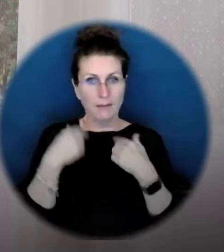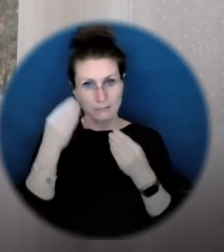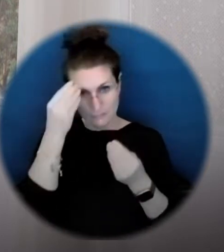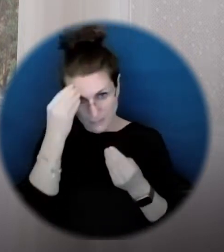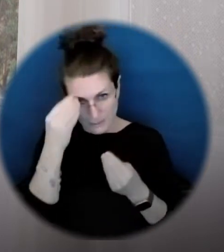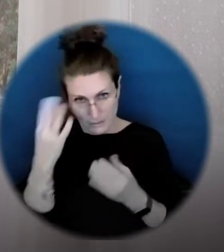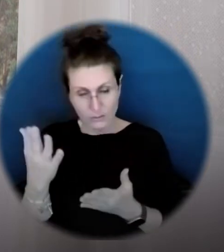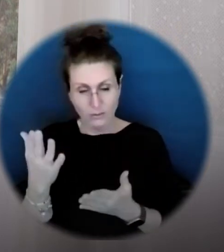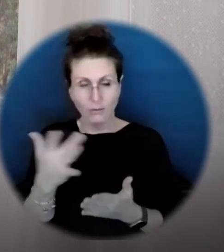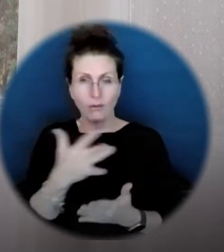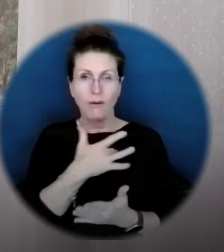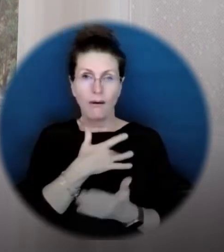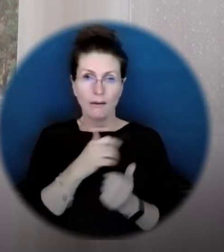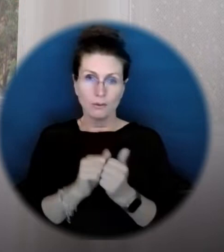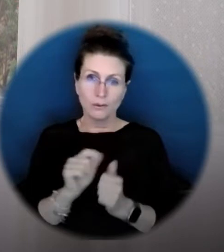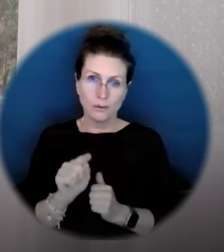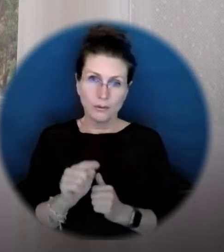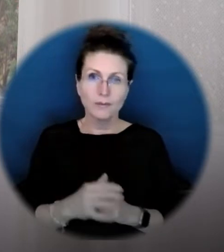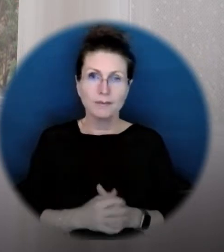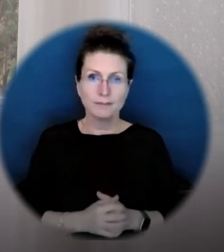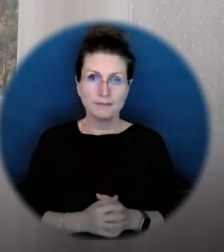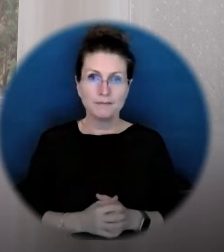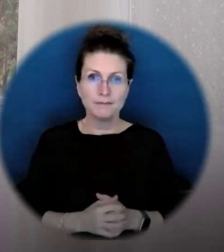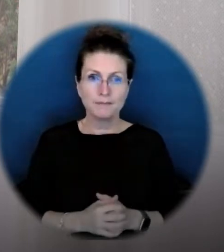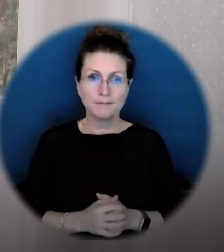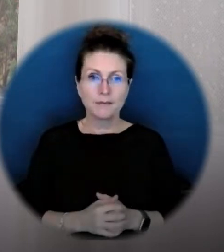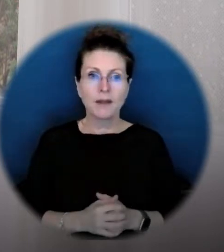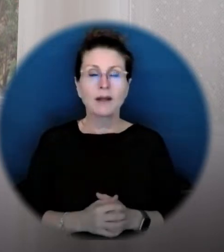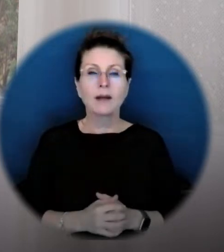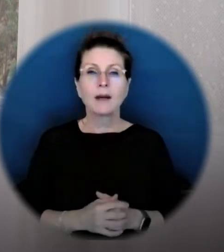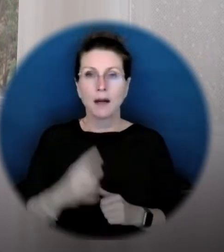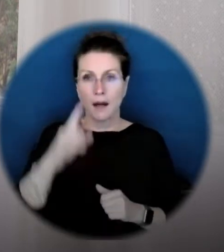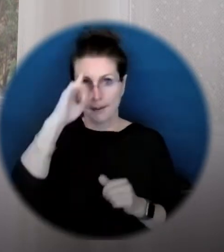that our hearts are with you, that our minds are one